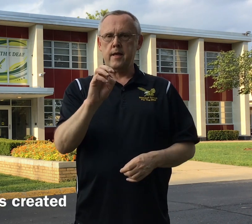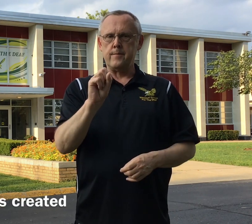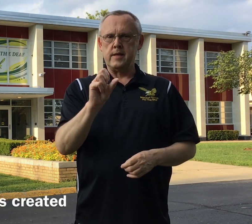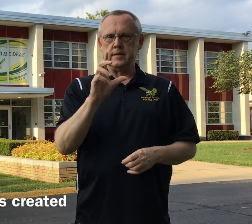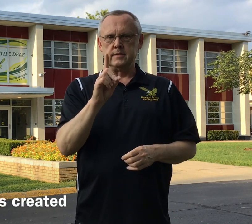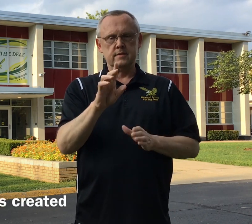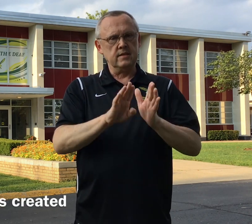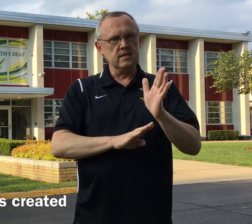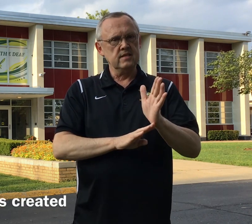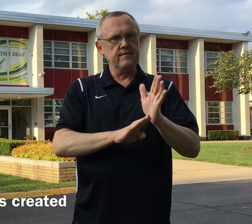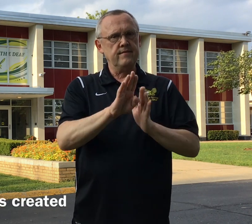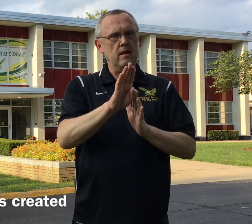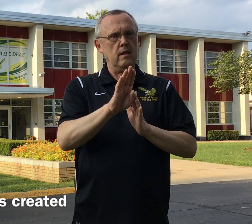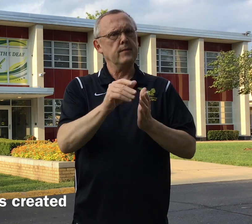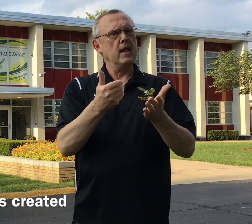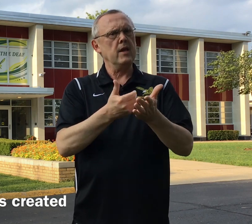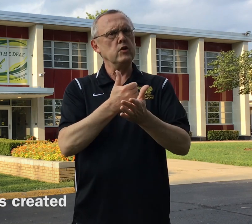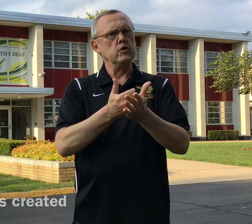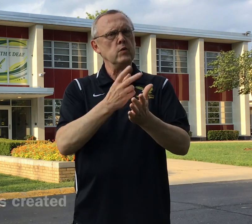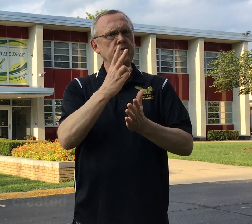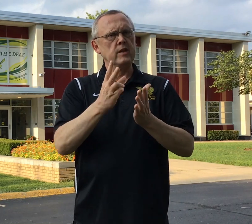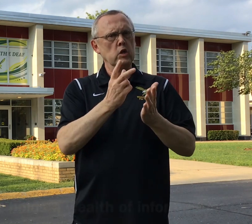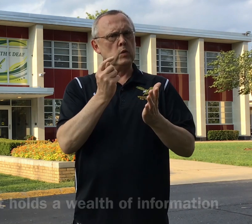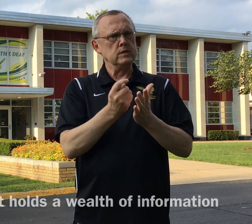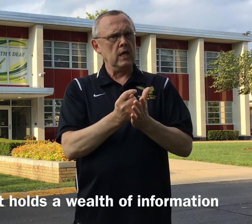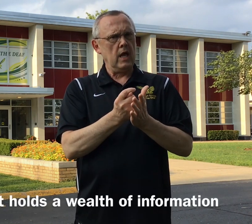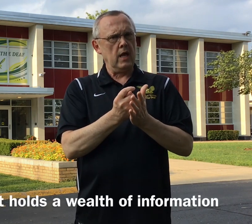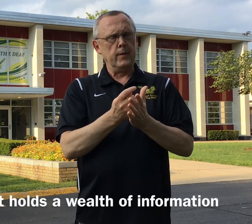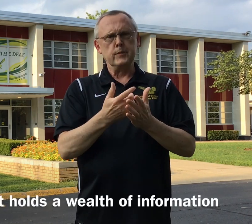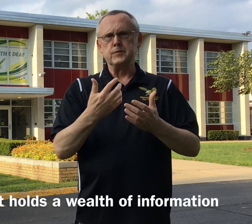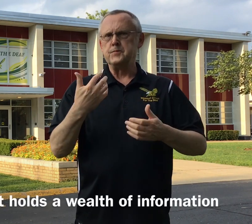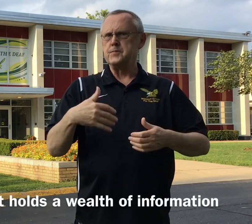Second MSD has created a new video that